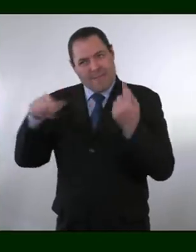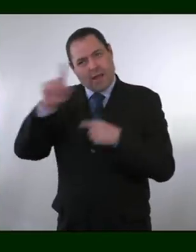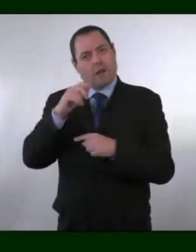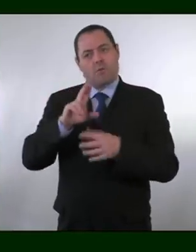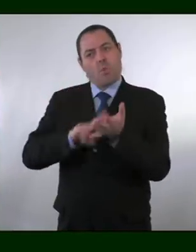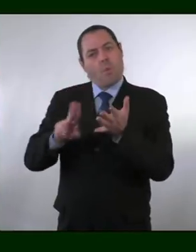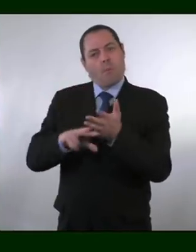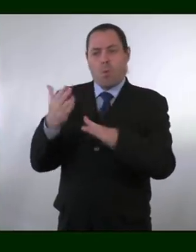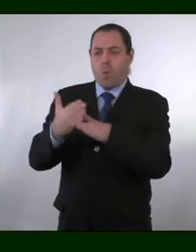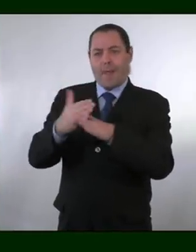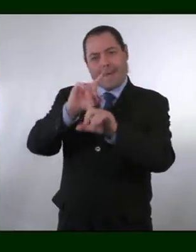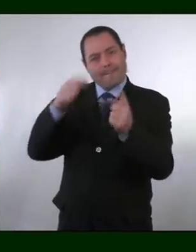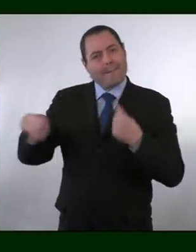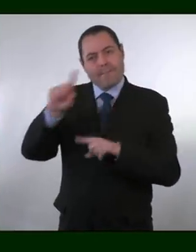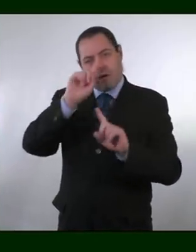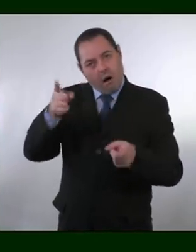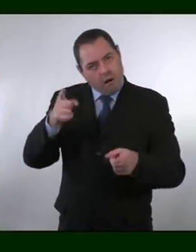of people self-isolate when they are asked to do so—11%.